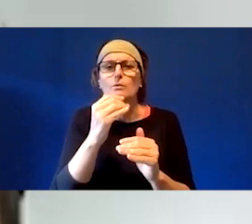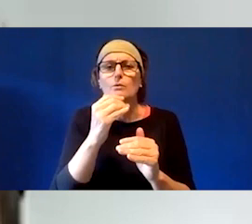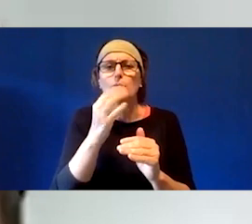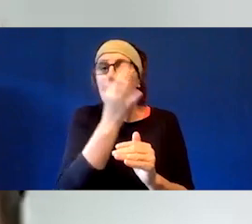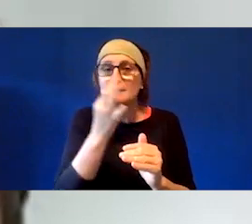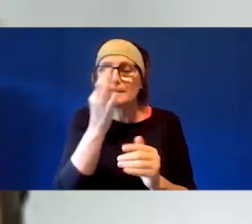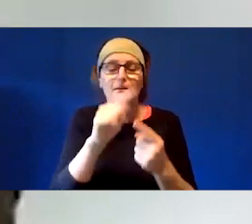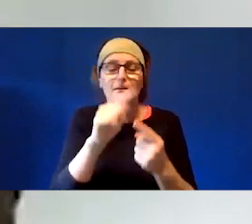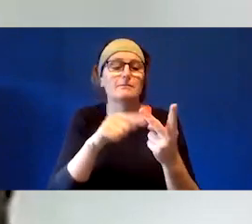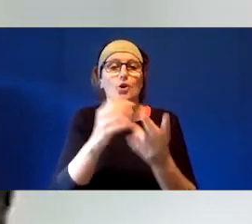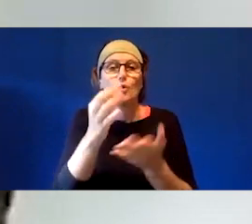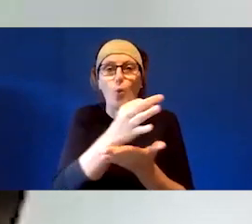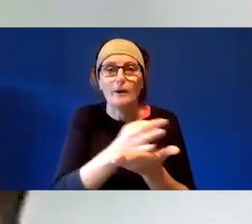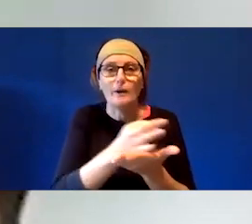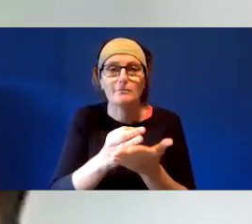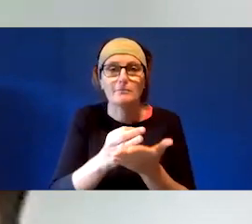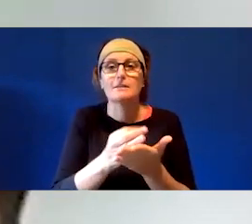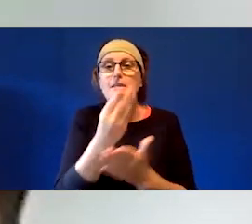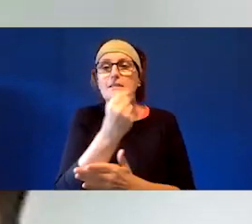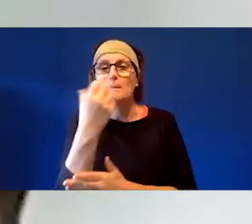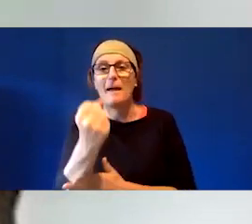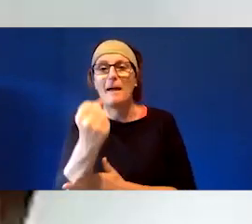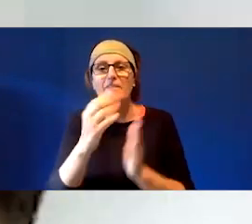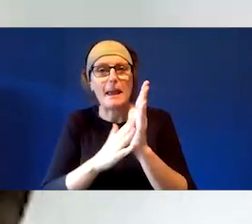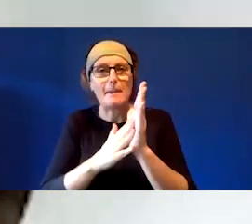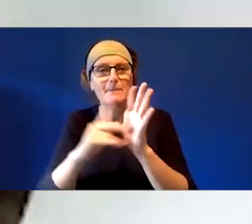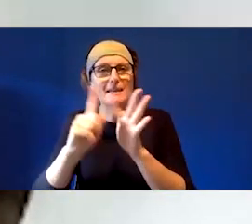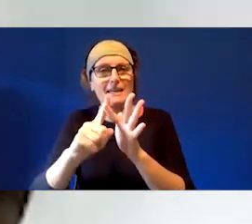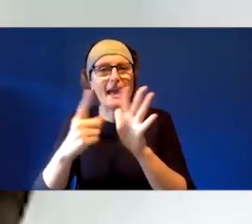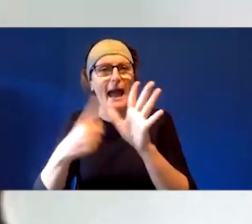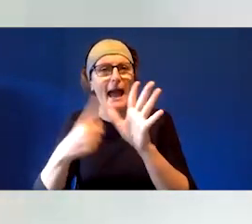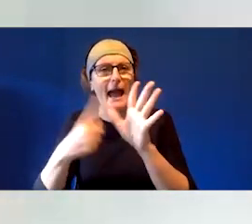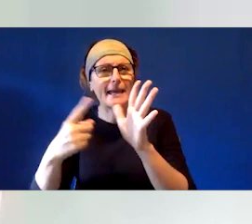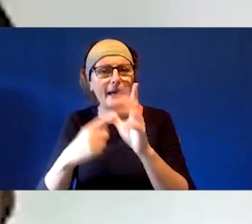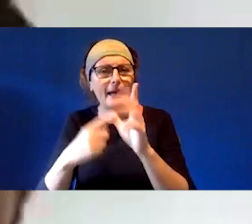Someone as MEAA card petrol vouchers and a licence.